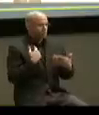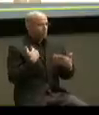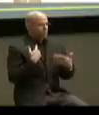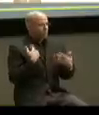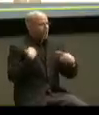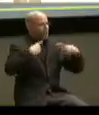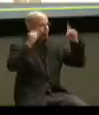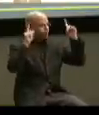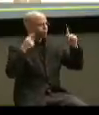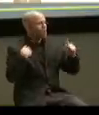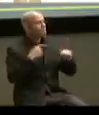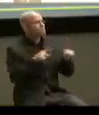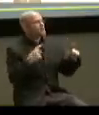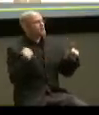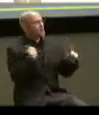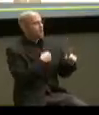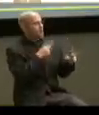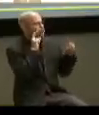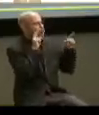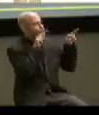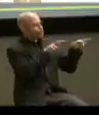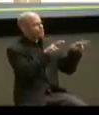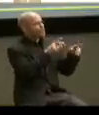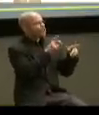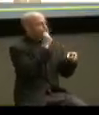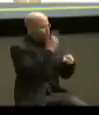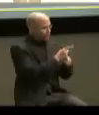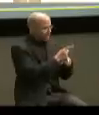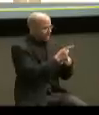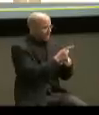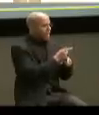TO FURTHER ARTICULATE WHAT OUR FOOTPRINT IS, BUT US PUTTING THE